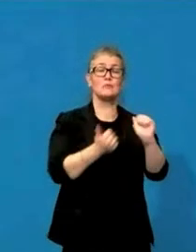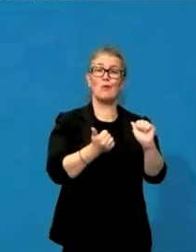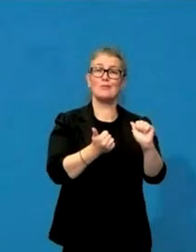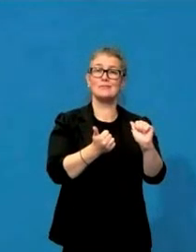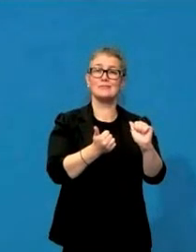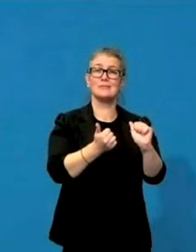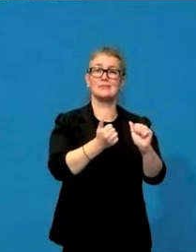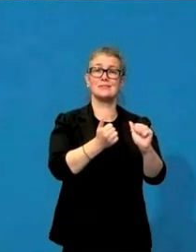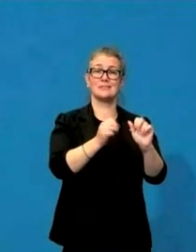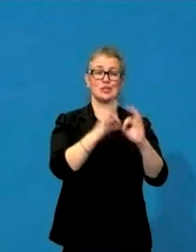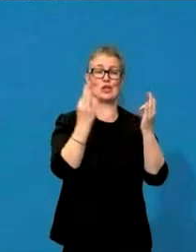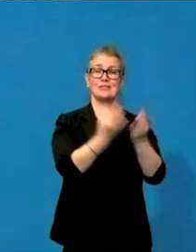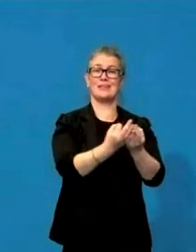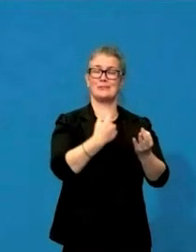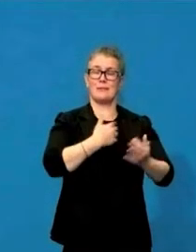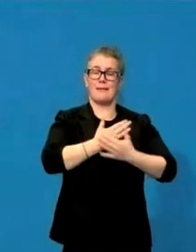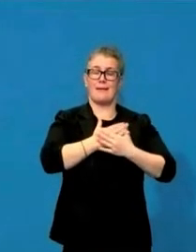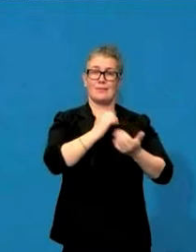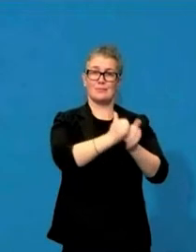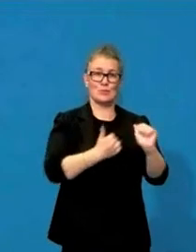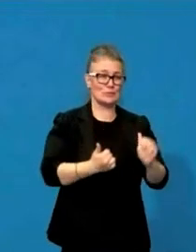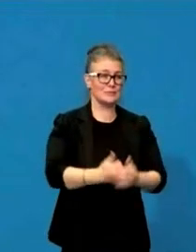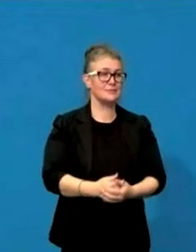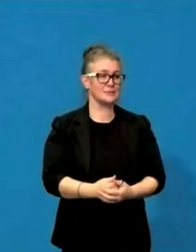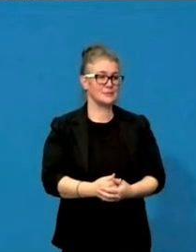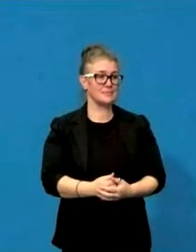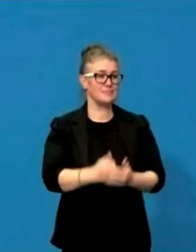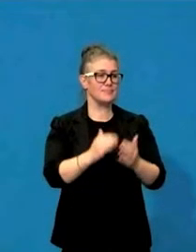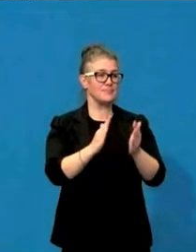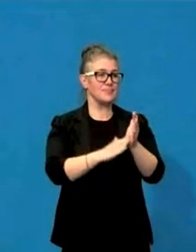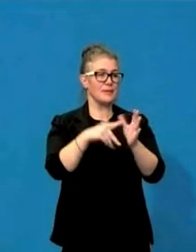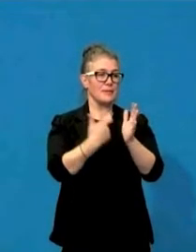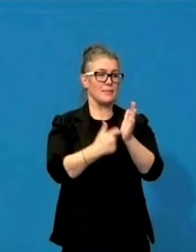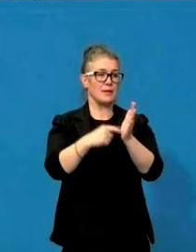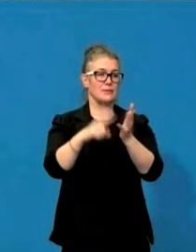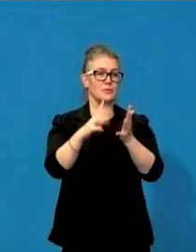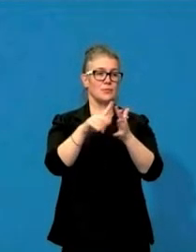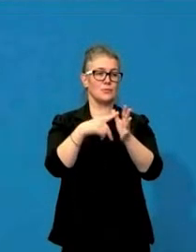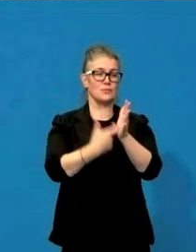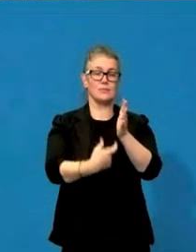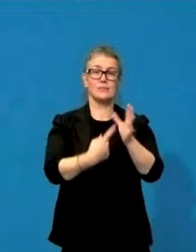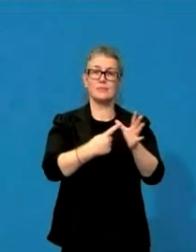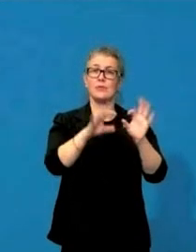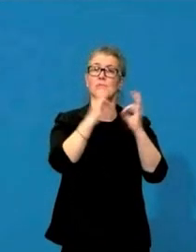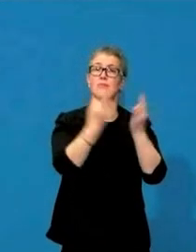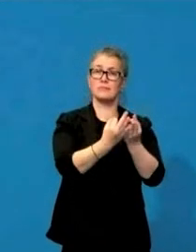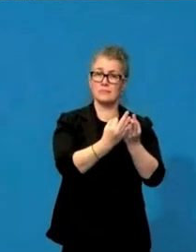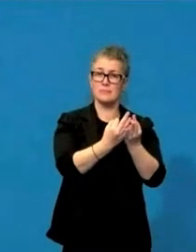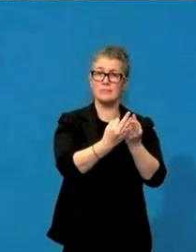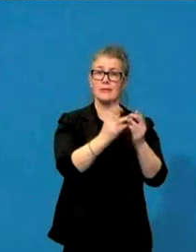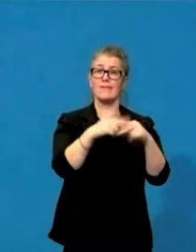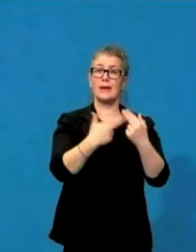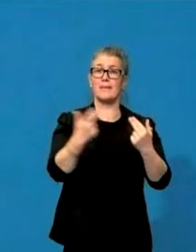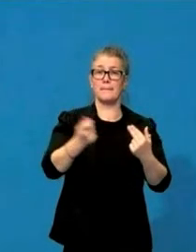And Marninwarntikura organisation, I'm the founding member of Marnin and also was